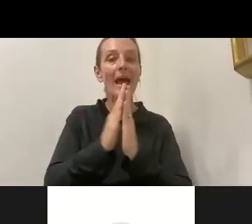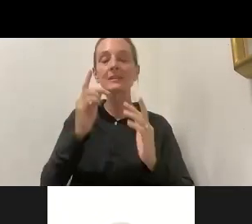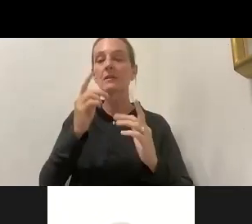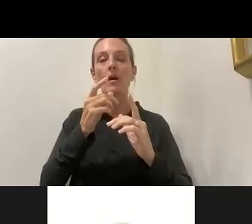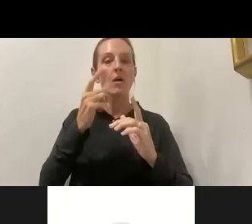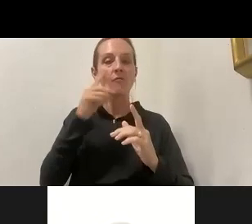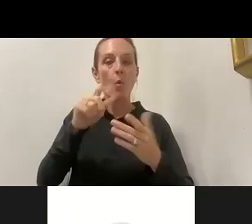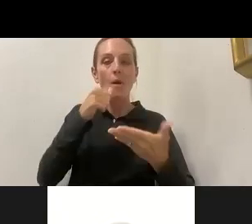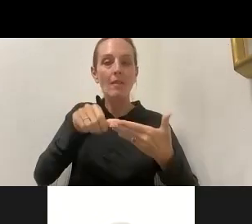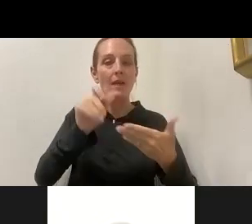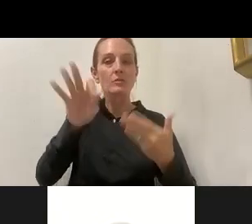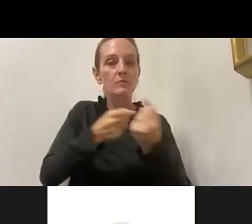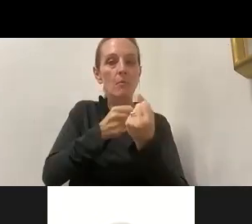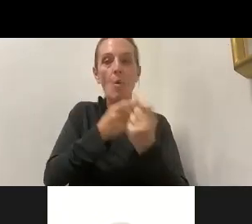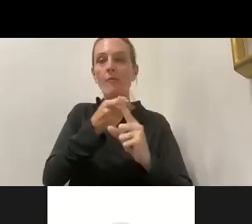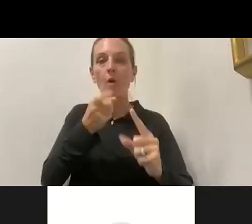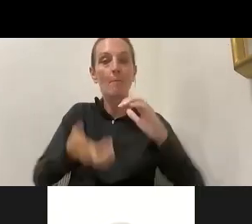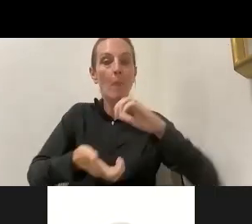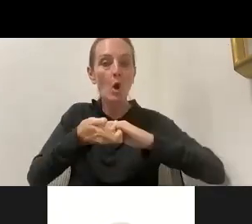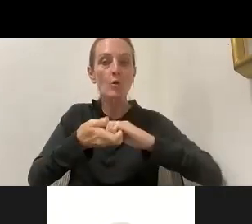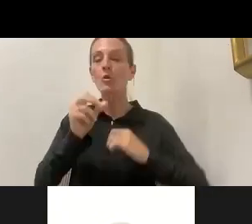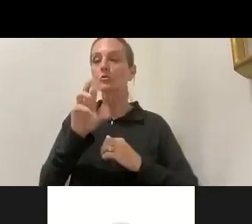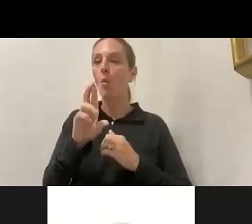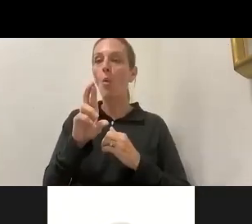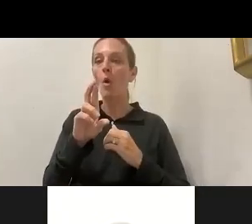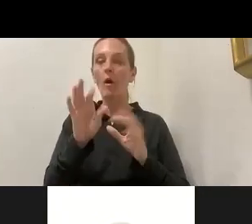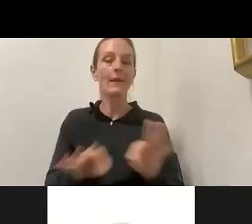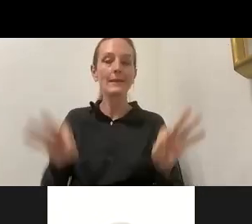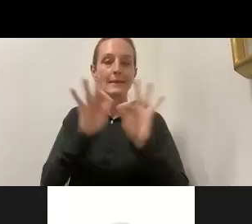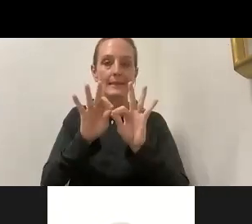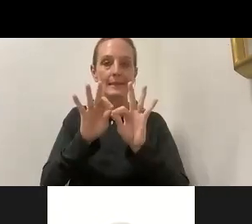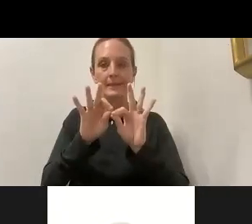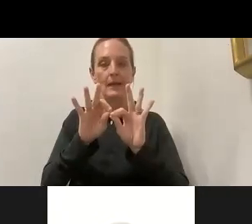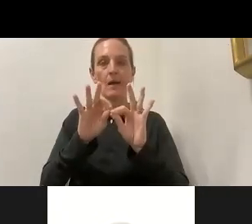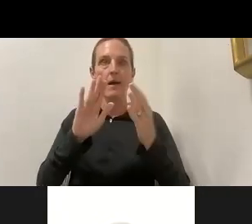community organizations that don’t necessarily have the name of the grant you’re going after